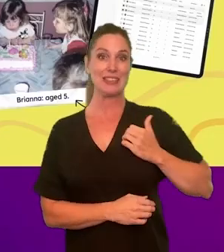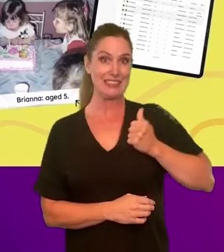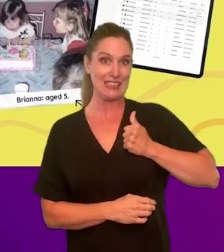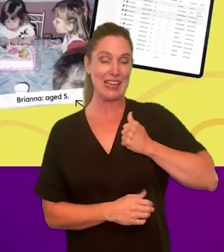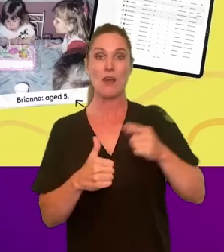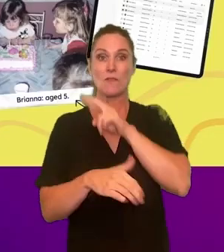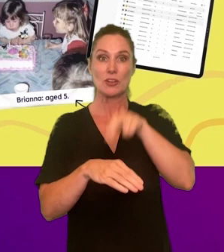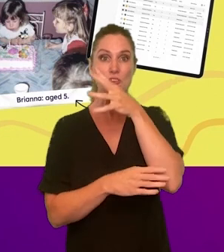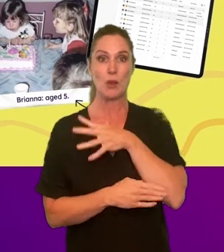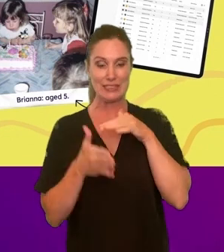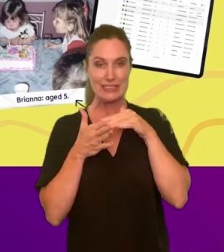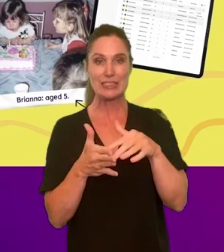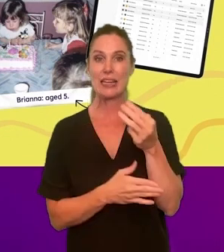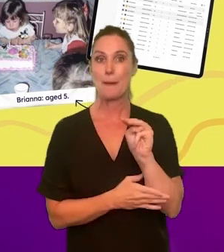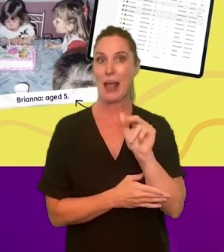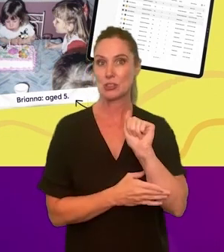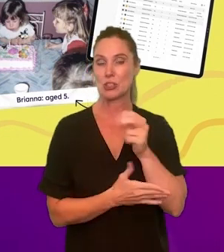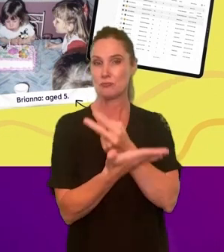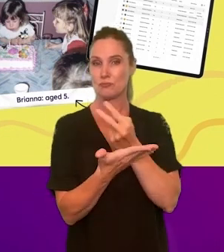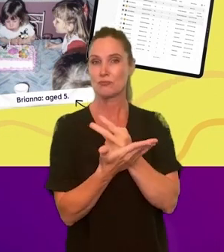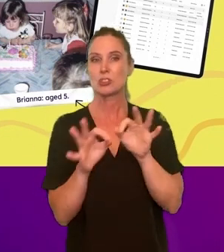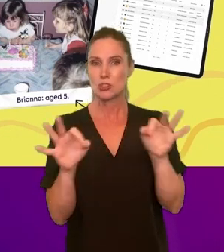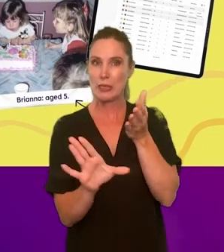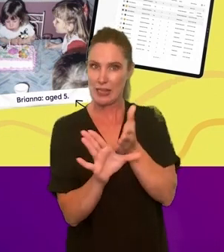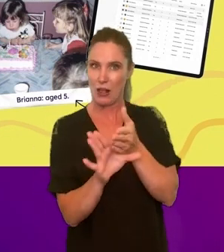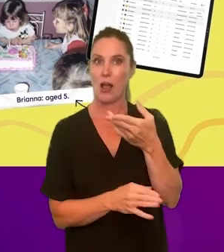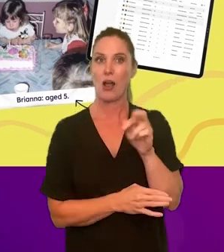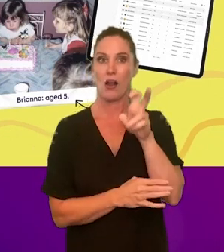studying a Masters in Psychology with Harvard. I've worked in the trauma-informed education space,